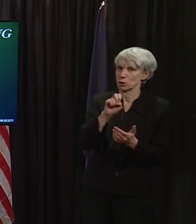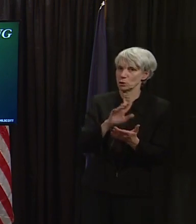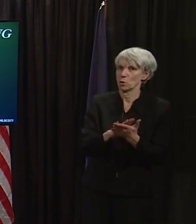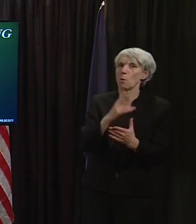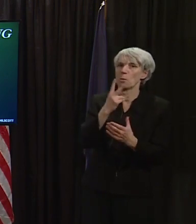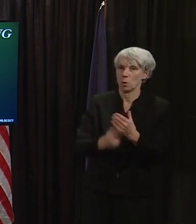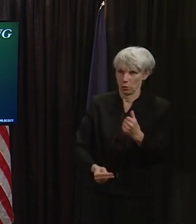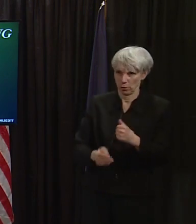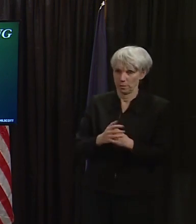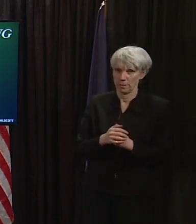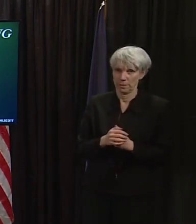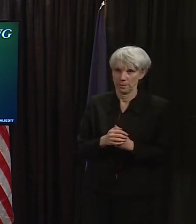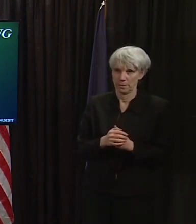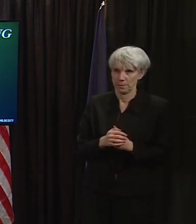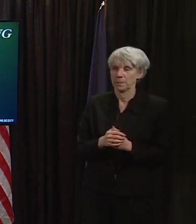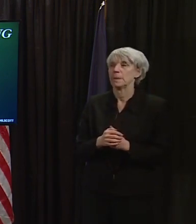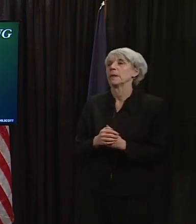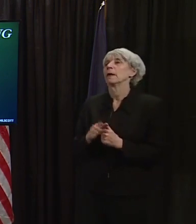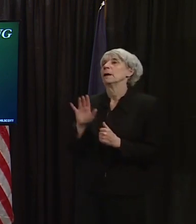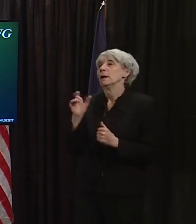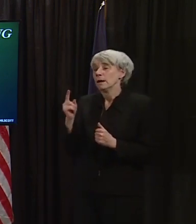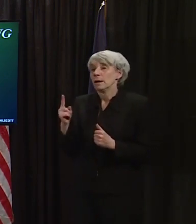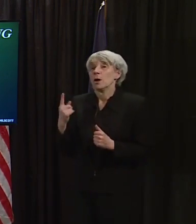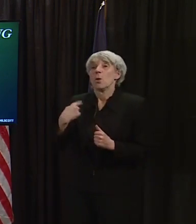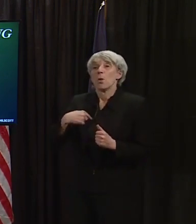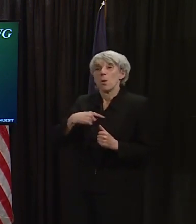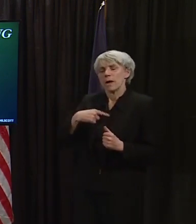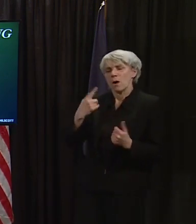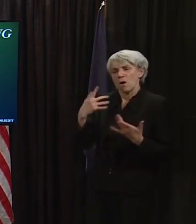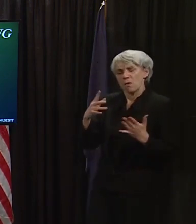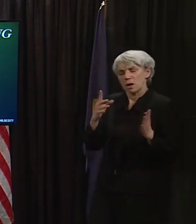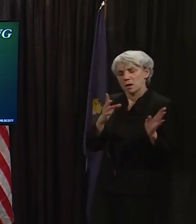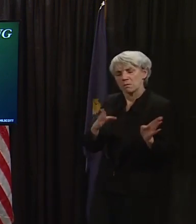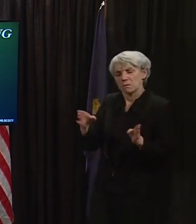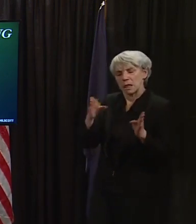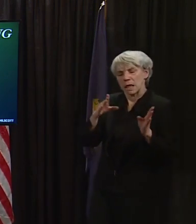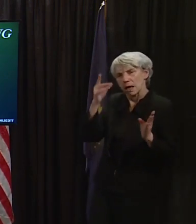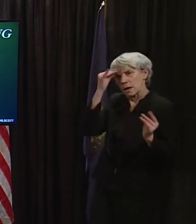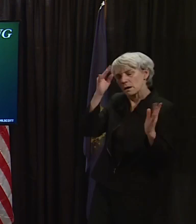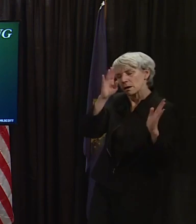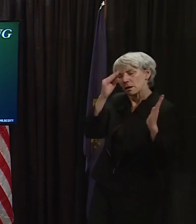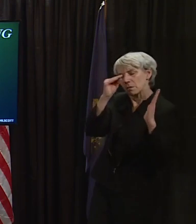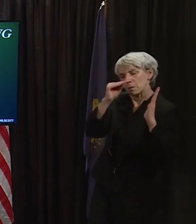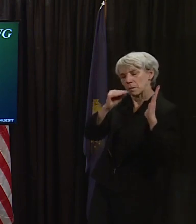even prior to omicron coming as we knew, we're heading towards an endemic phase of this.